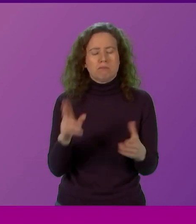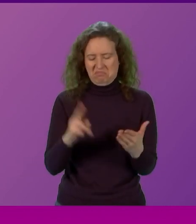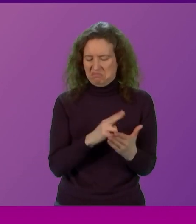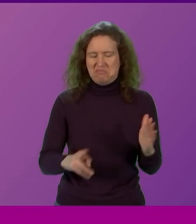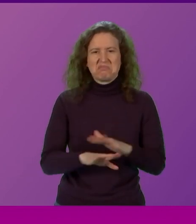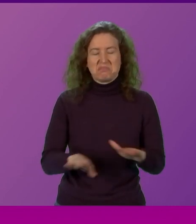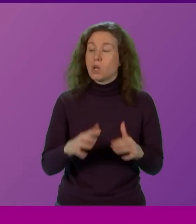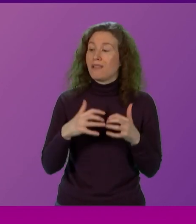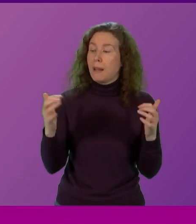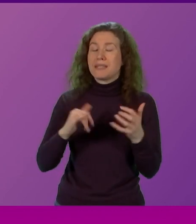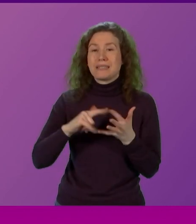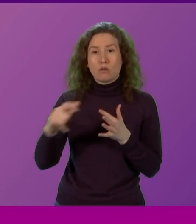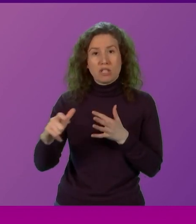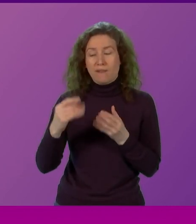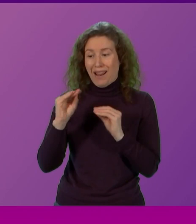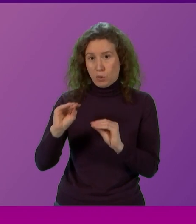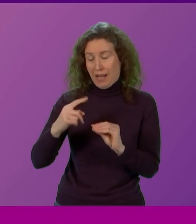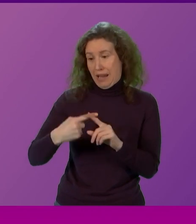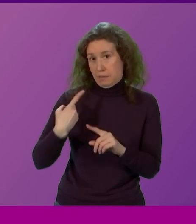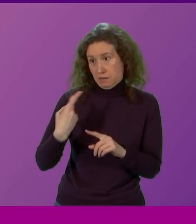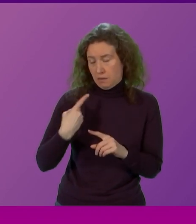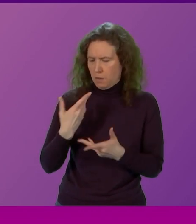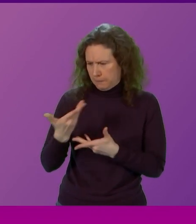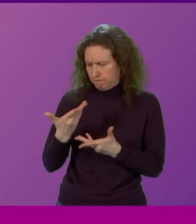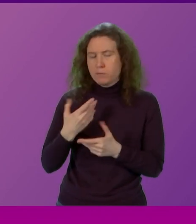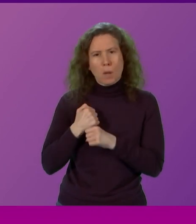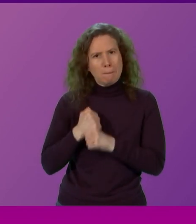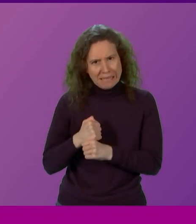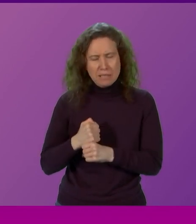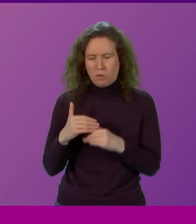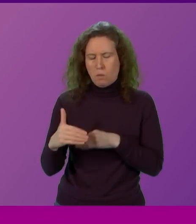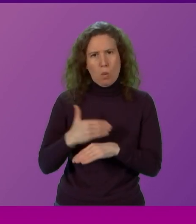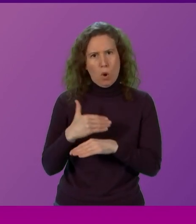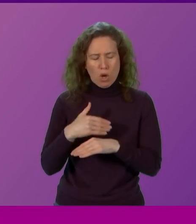The Cabinet Secretary for Education and Skills and I are committed to further work to help address that.